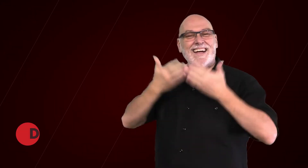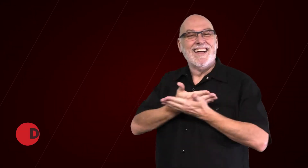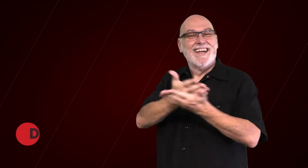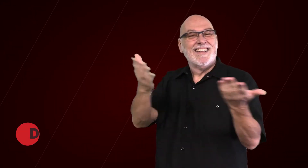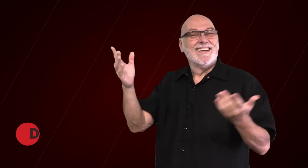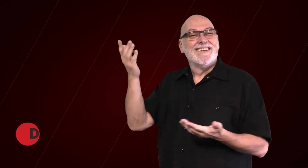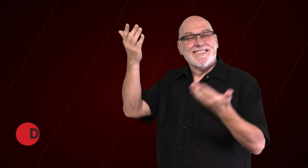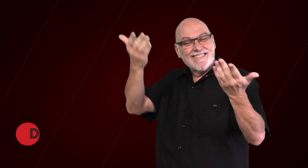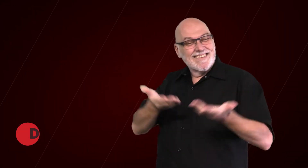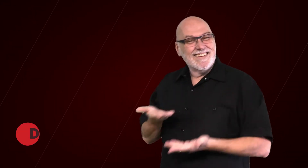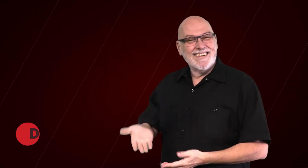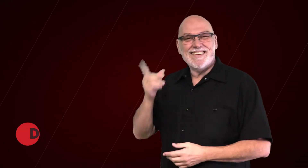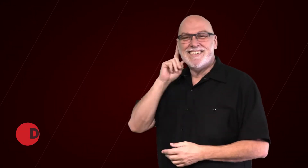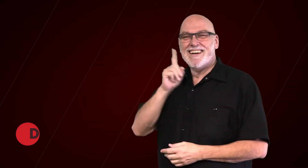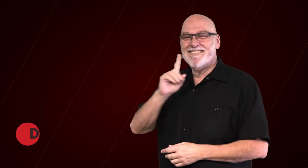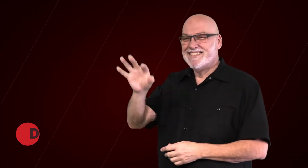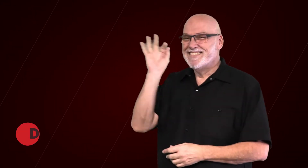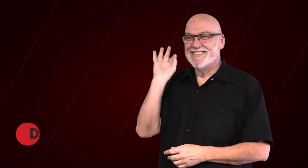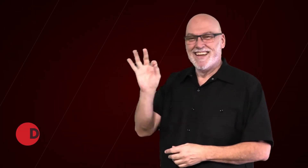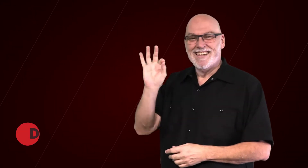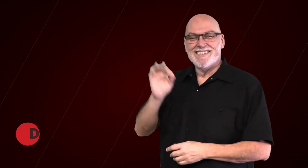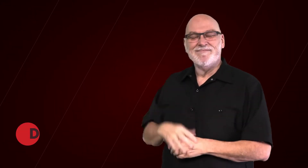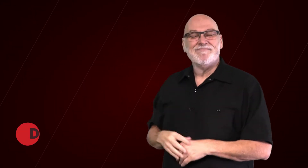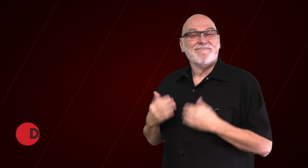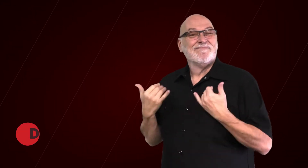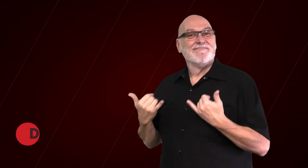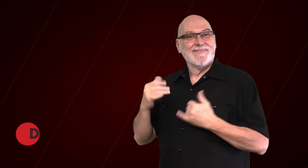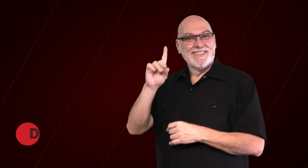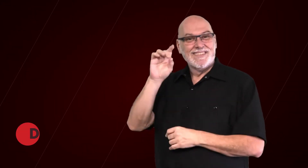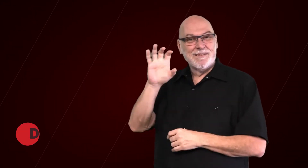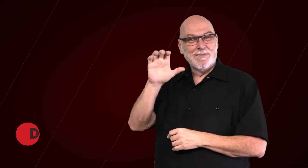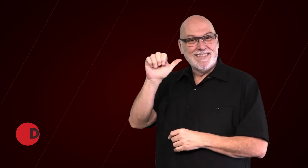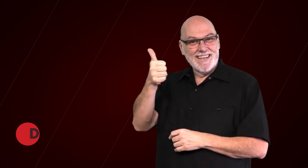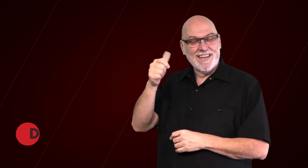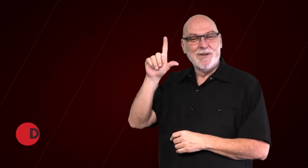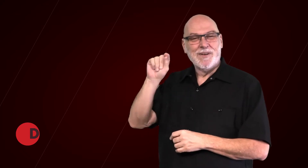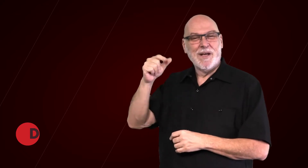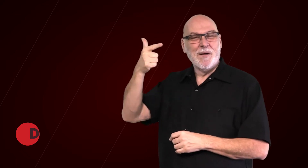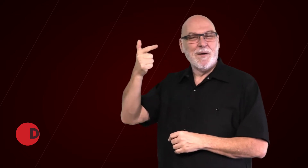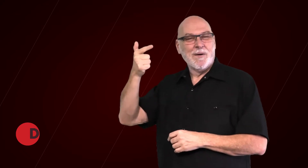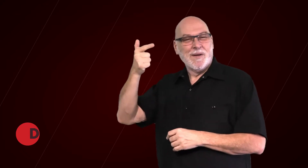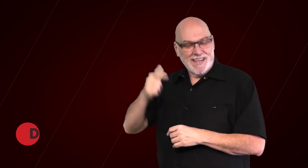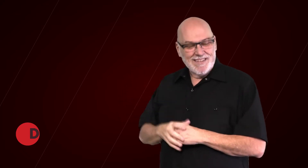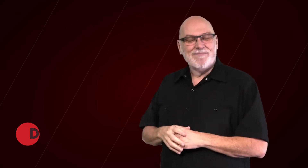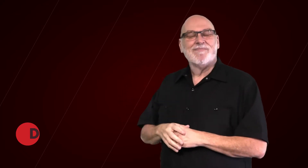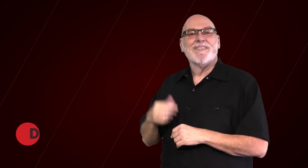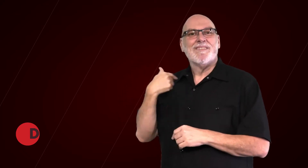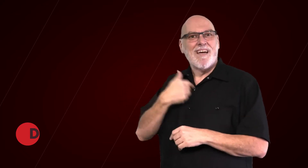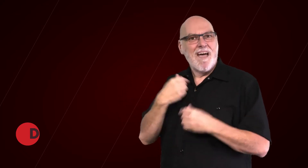[Anselmo]: Hello! This is DeafDots, 10 December 2021.